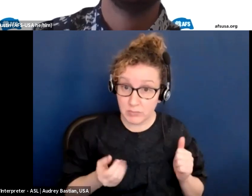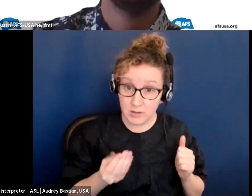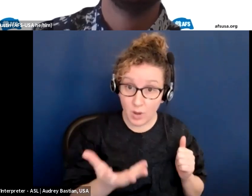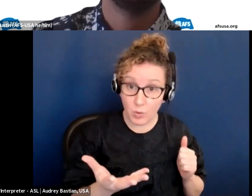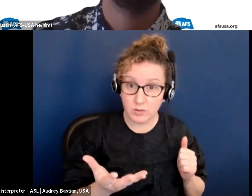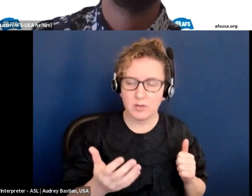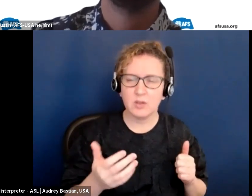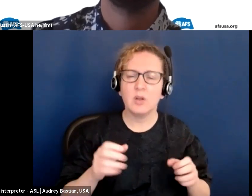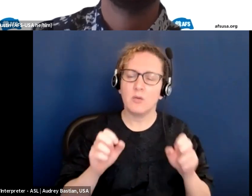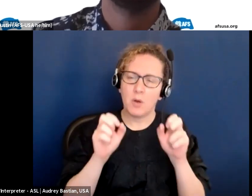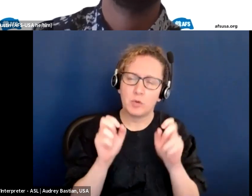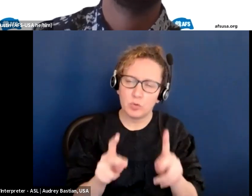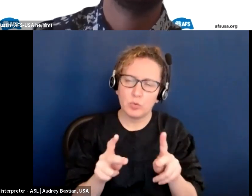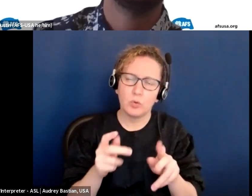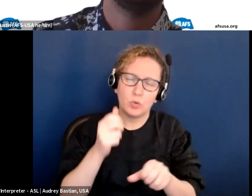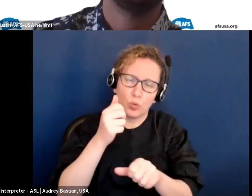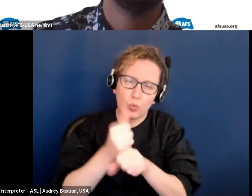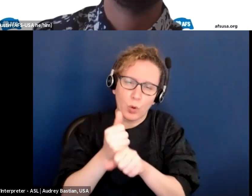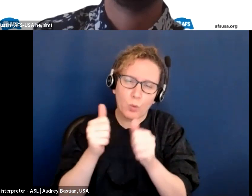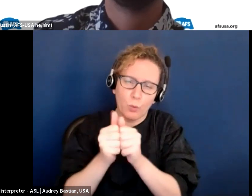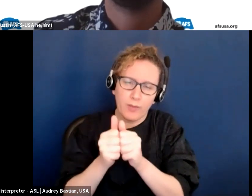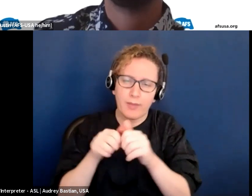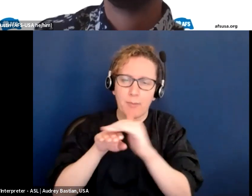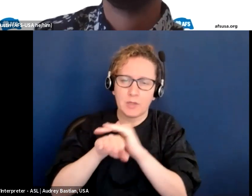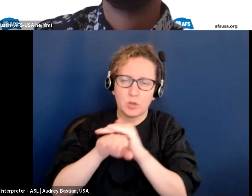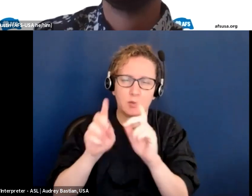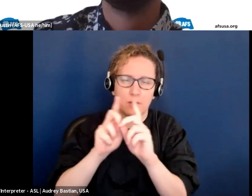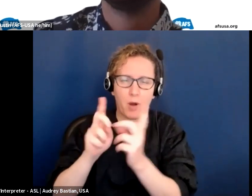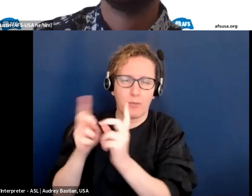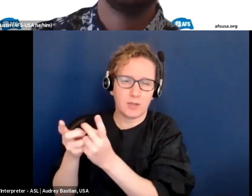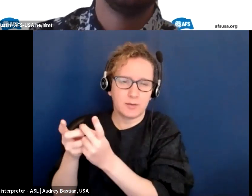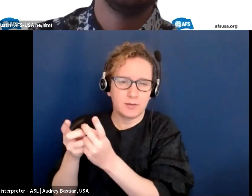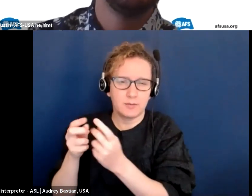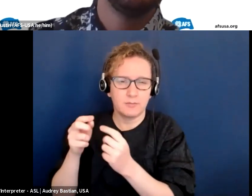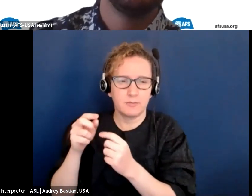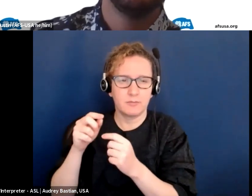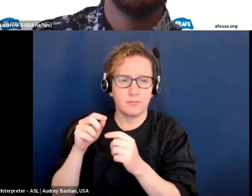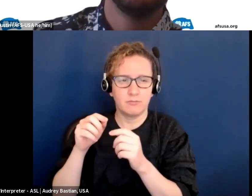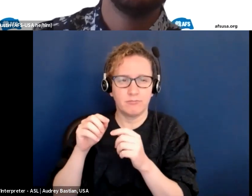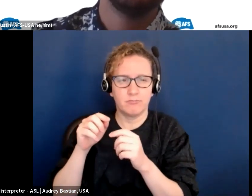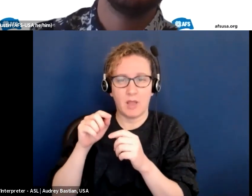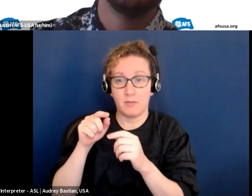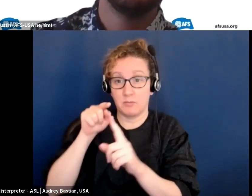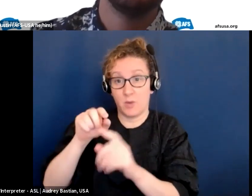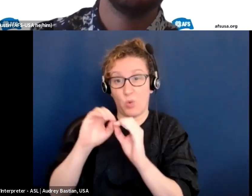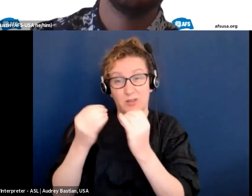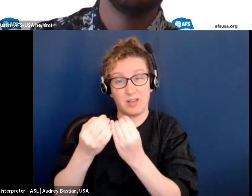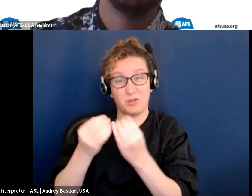to work with admissions departments at the organization that you hope to study abroad with.